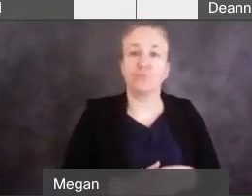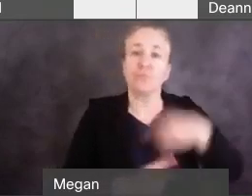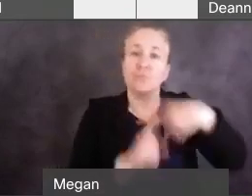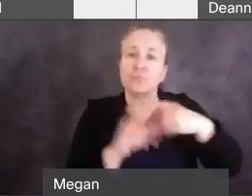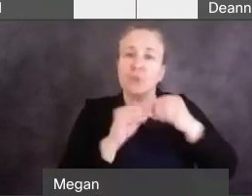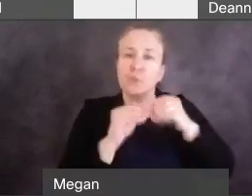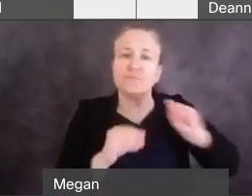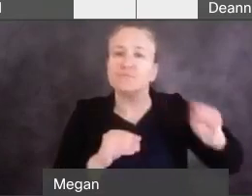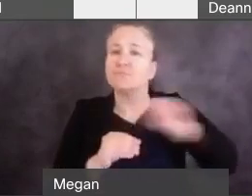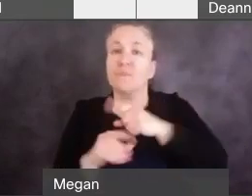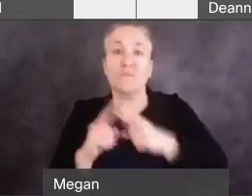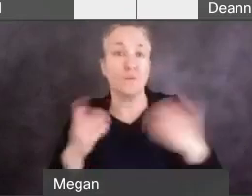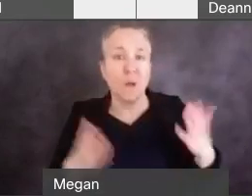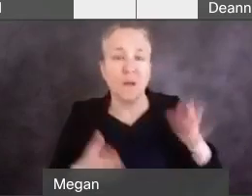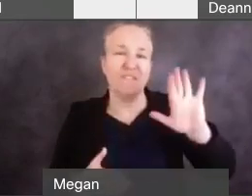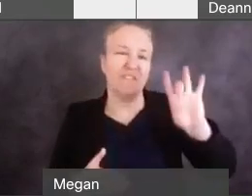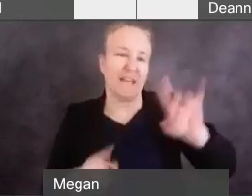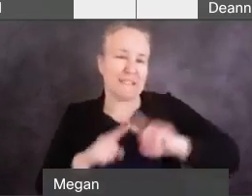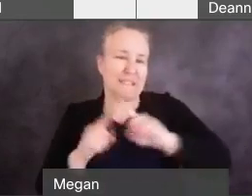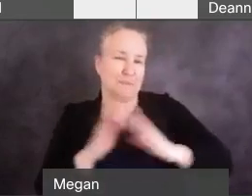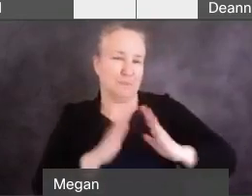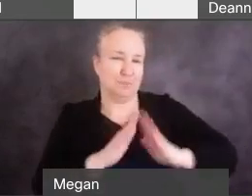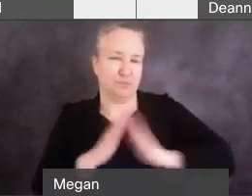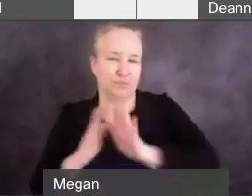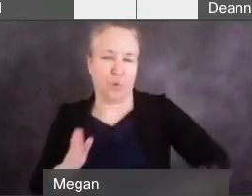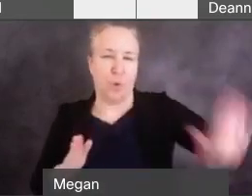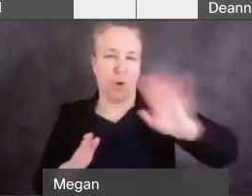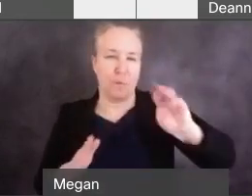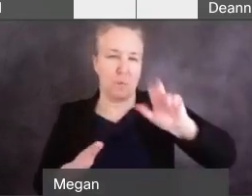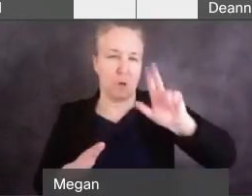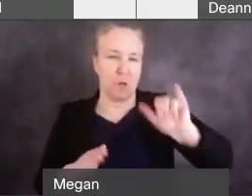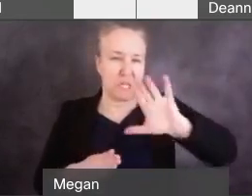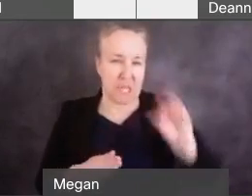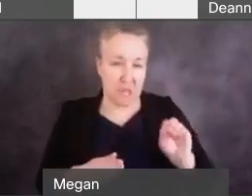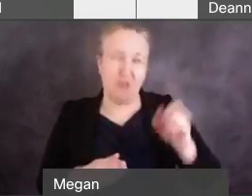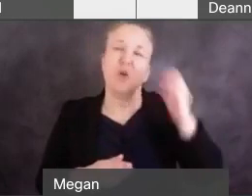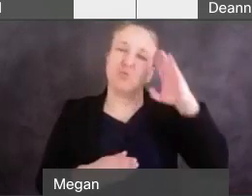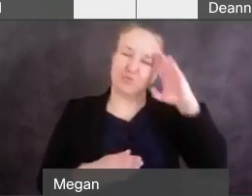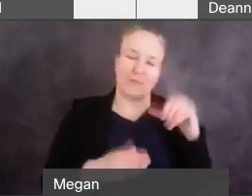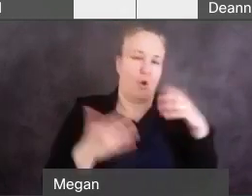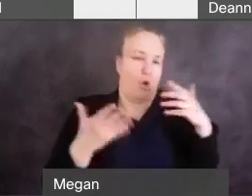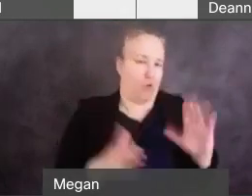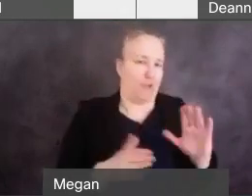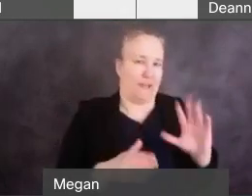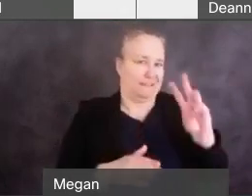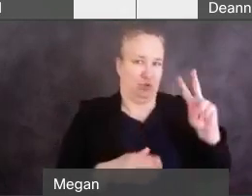are from 58 municipalities and as you know, all 62 Montgomery County municipalities are home to